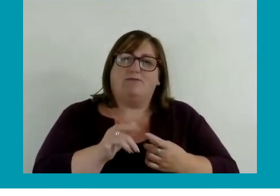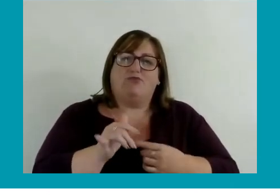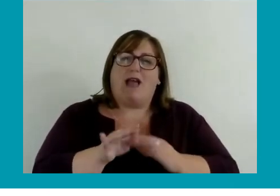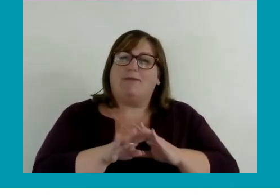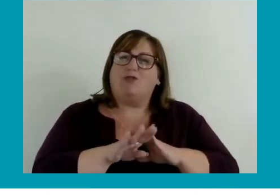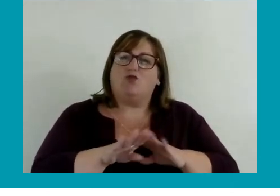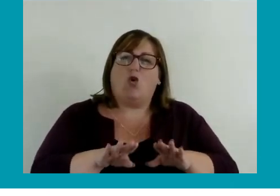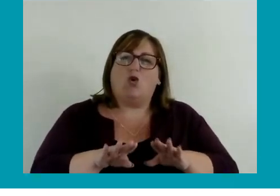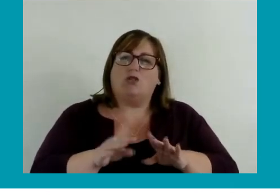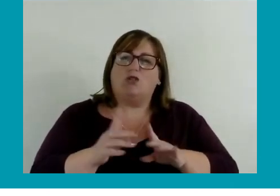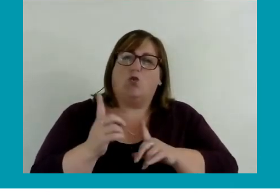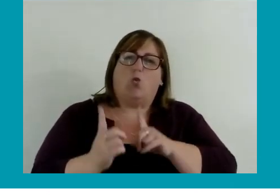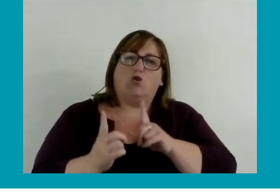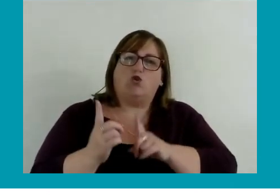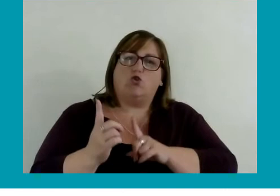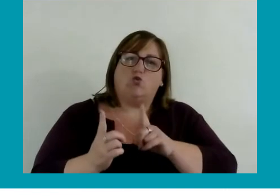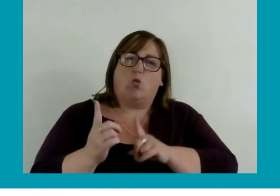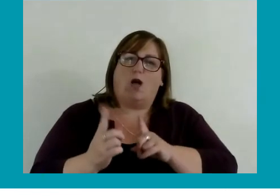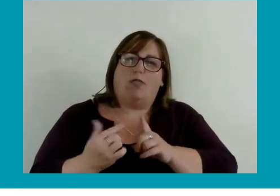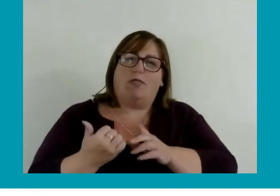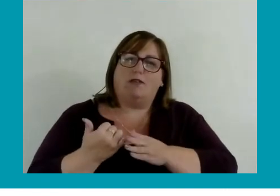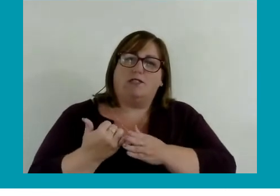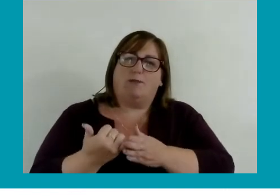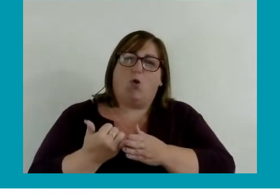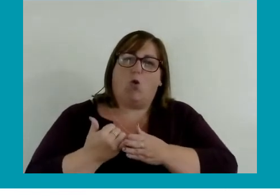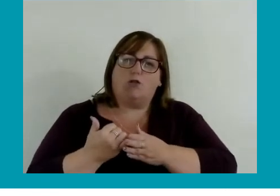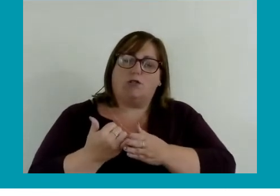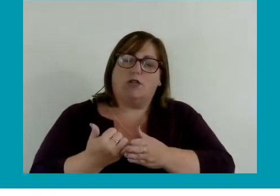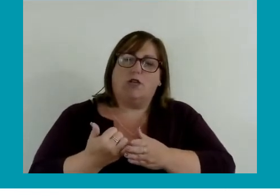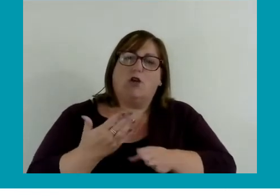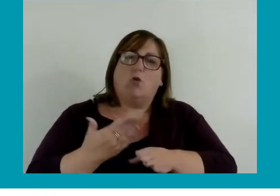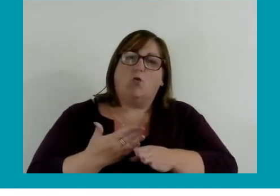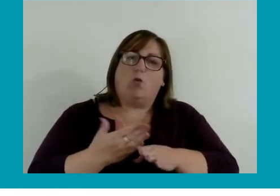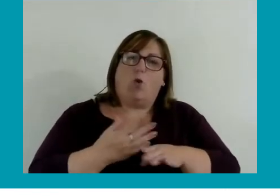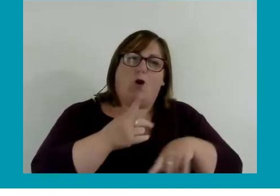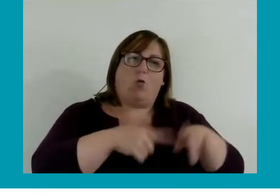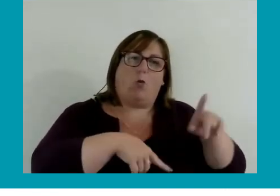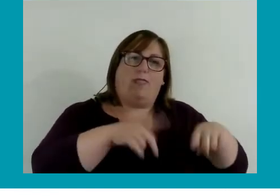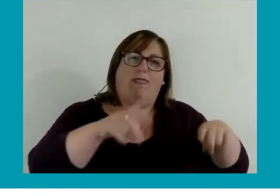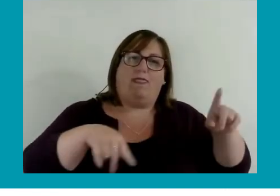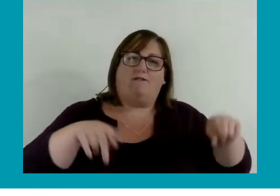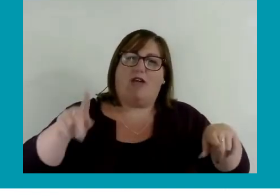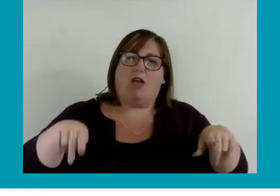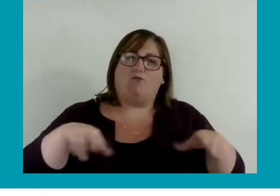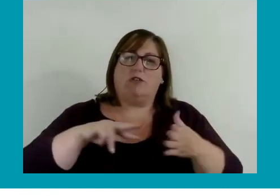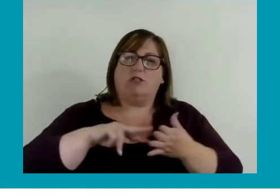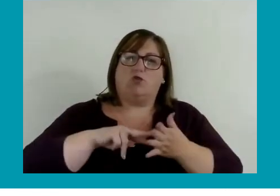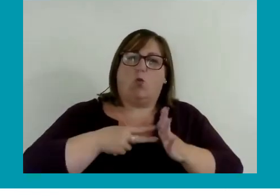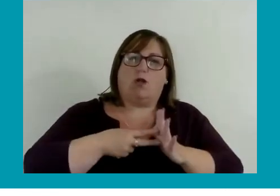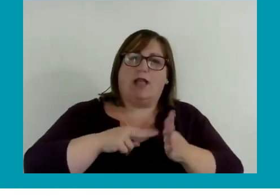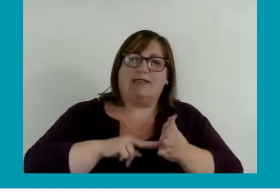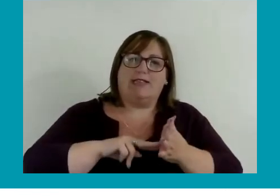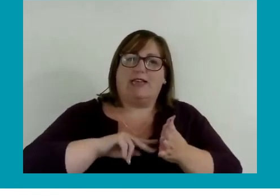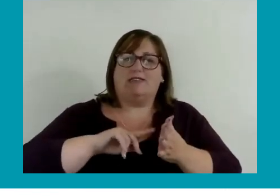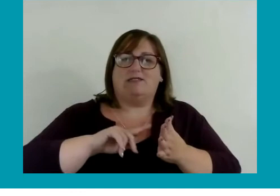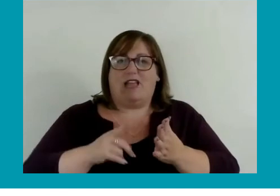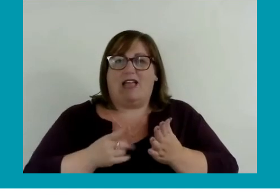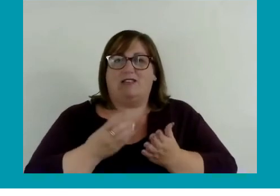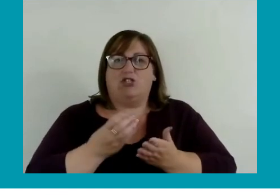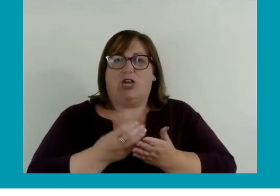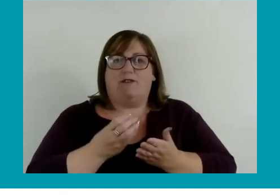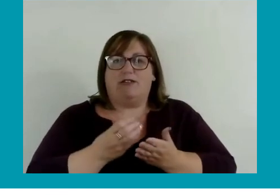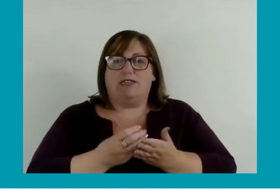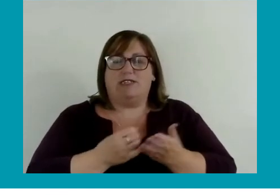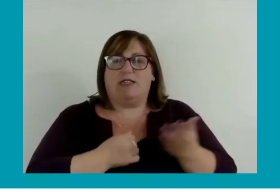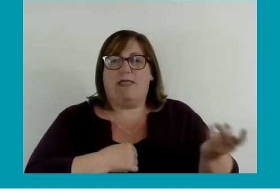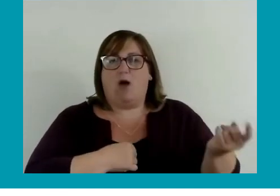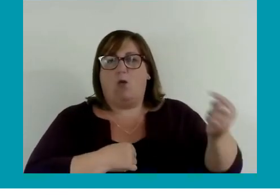and we do um we work with various organizations and charities that will come in and work alongside